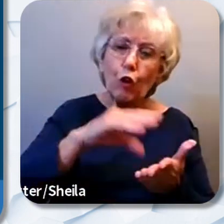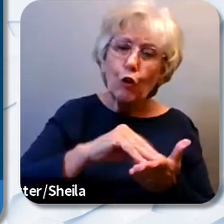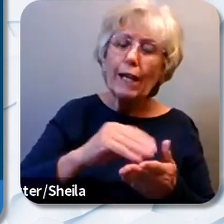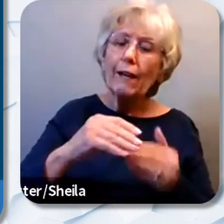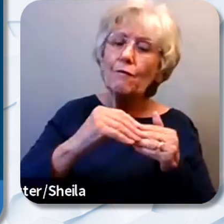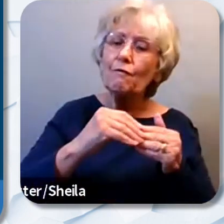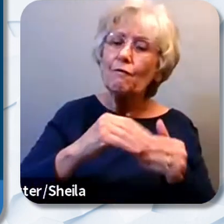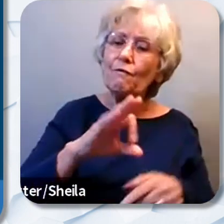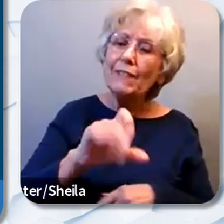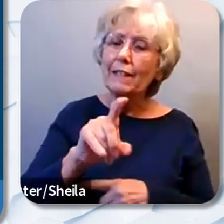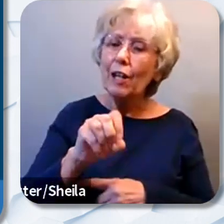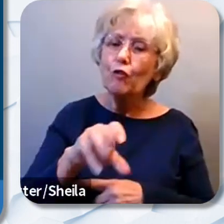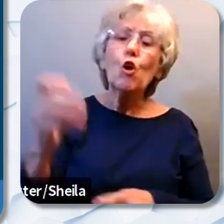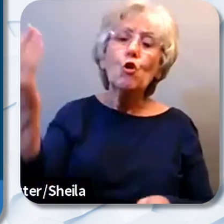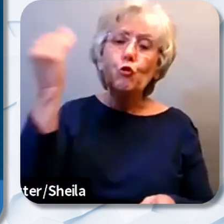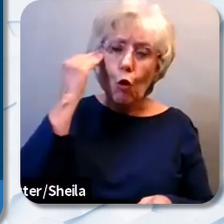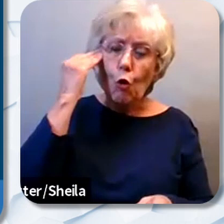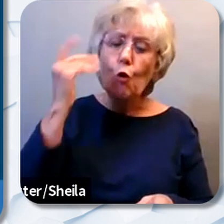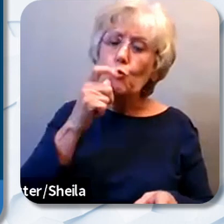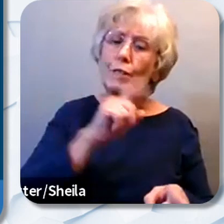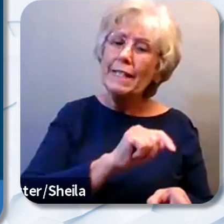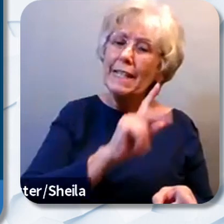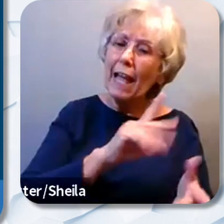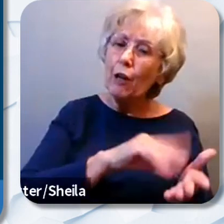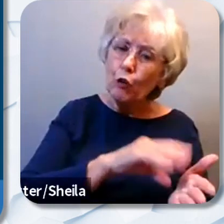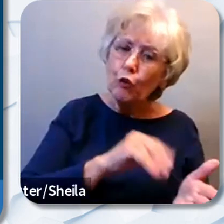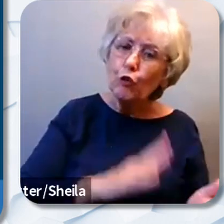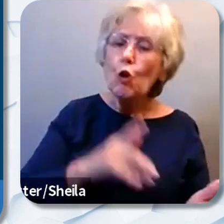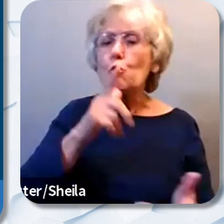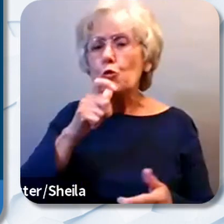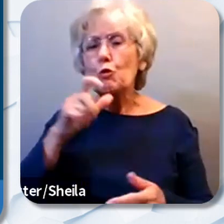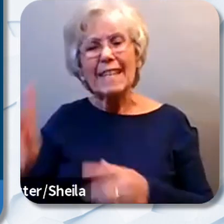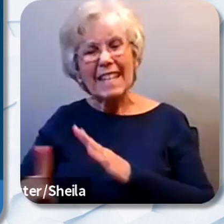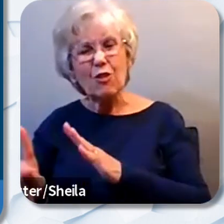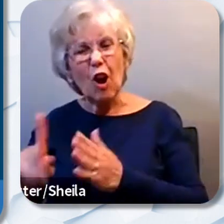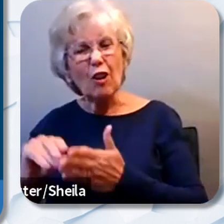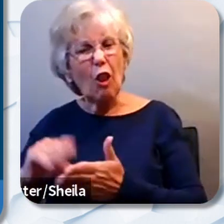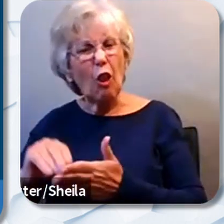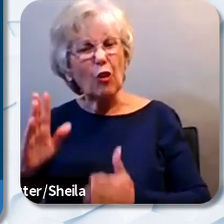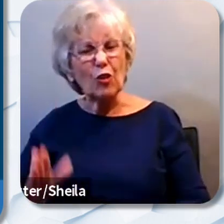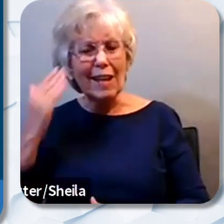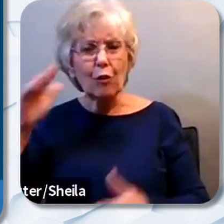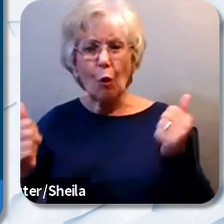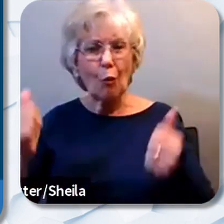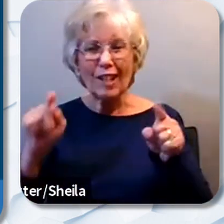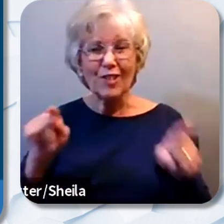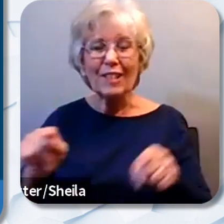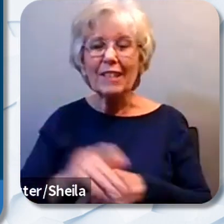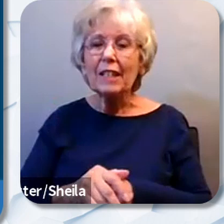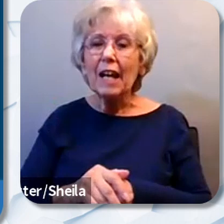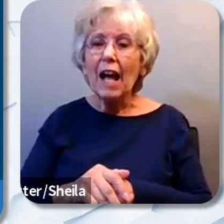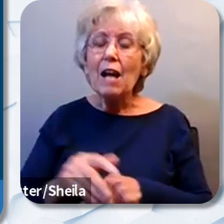who the tk learners were and who the kindergarten learners were at different times which. I drove